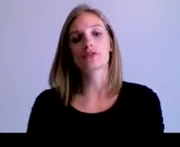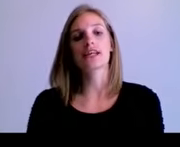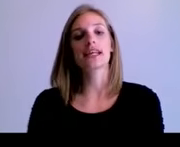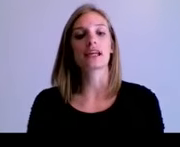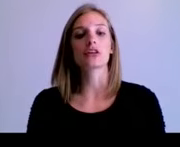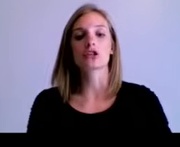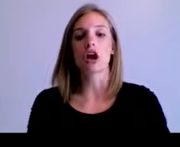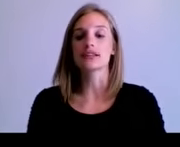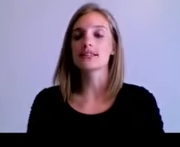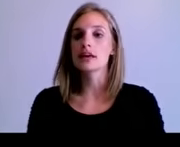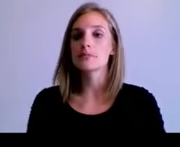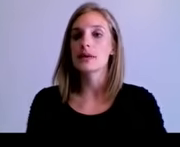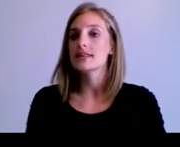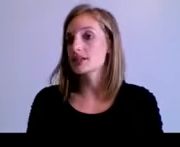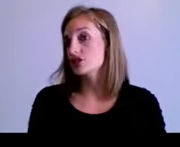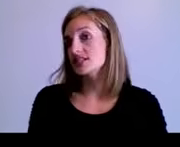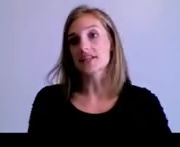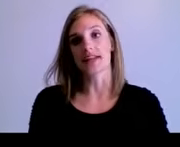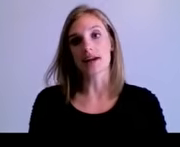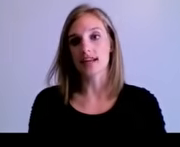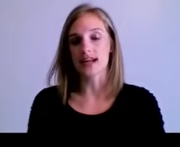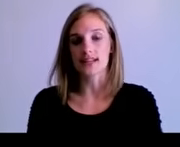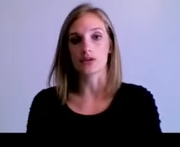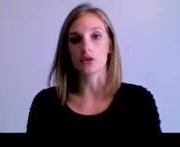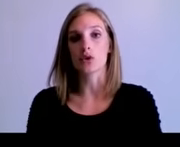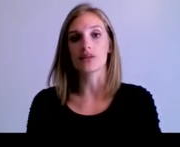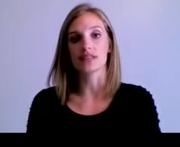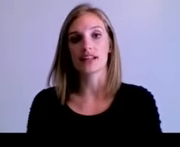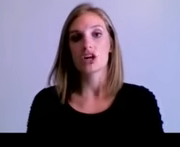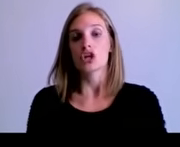for any English concept that just doesn't have an ASL equivalent.